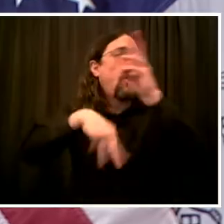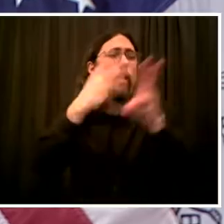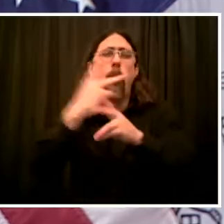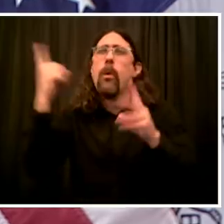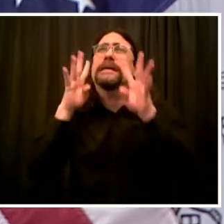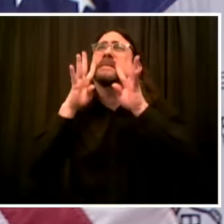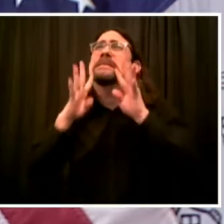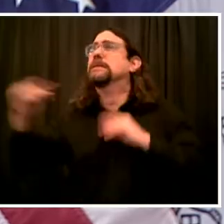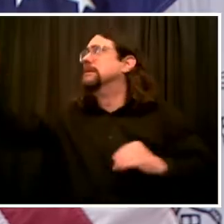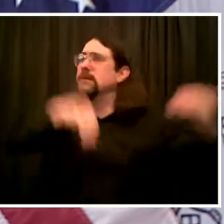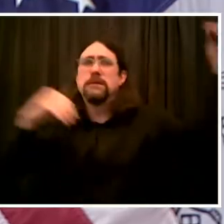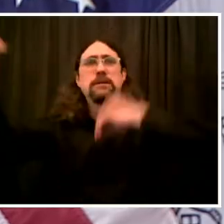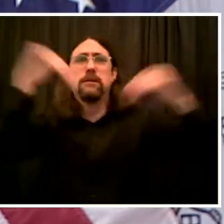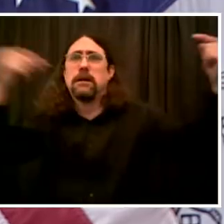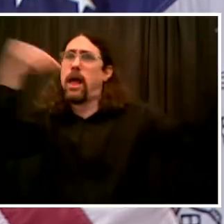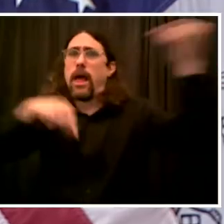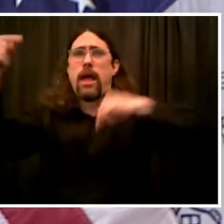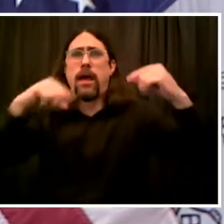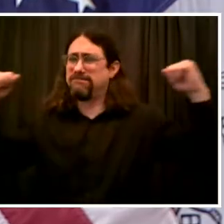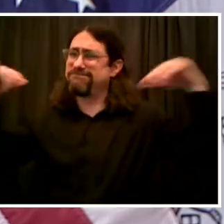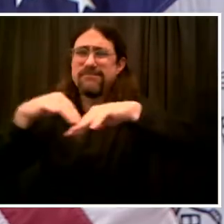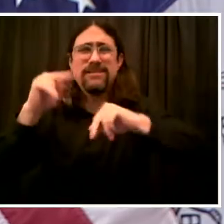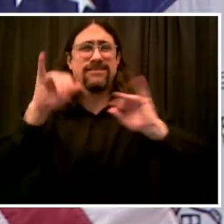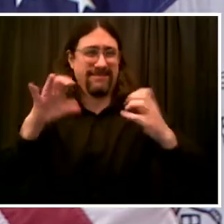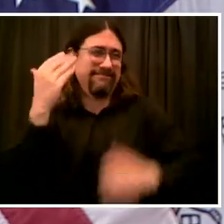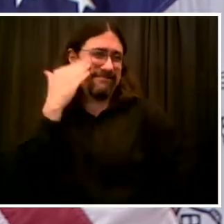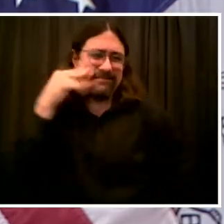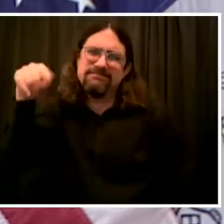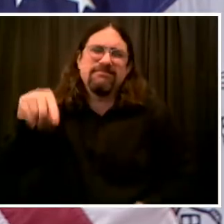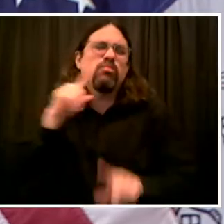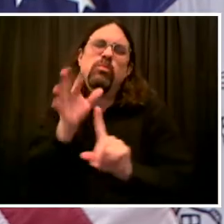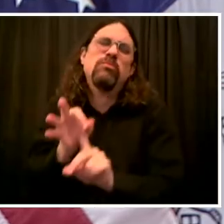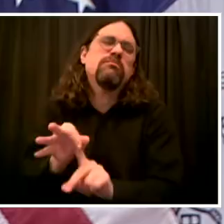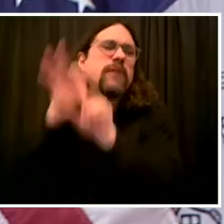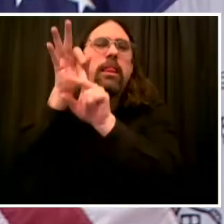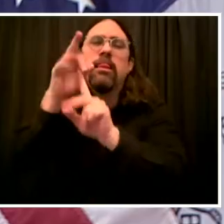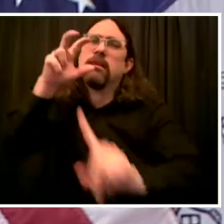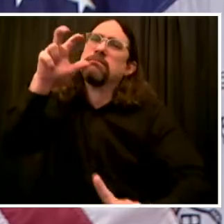TRUE. WE HAVE TO HAVE FAITH. I'M NOT FOR A MOMENT TRYING TO IGNORE HET UGTOH